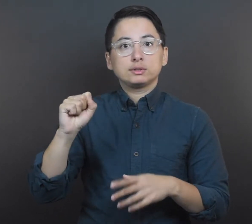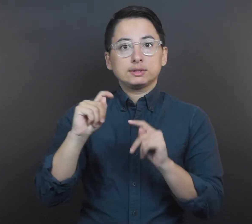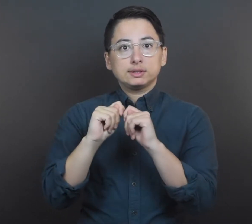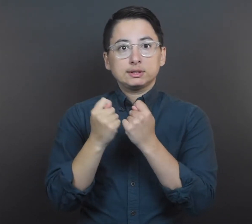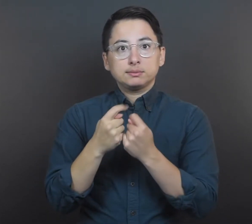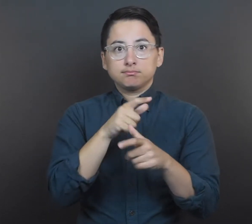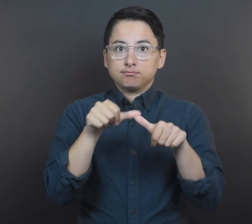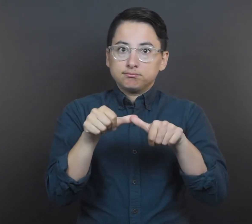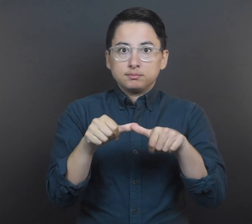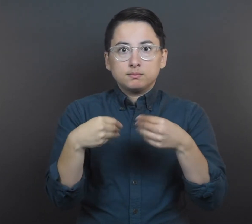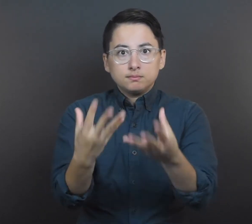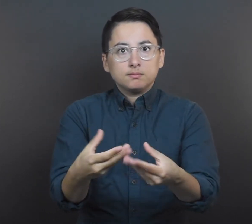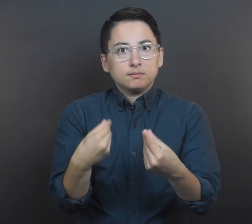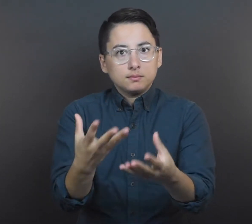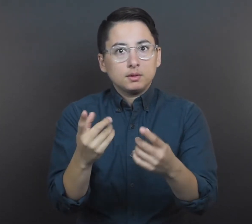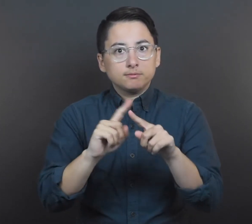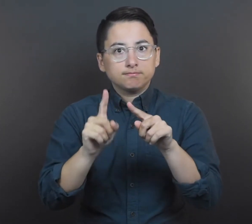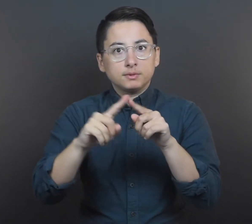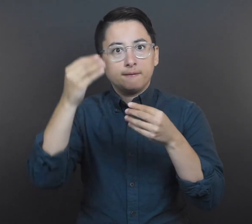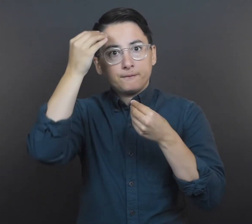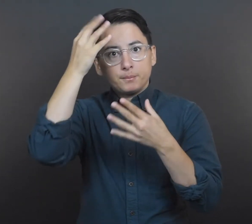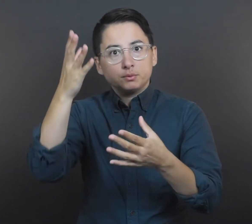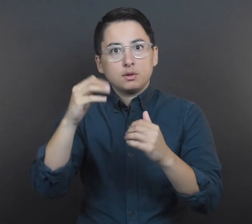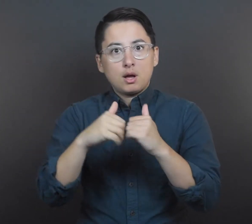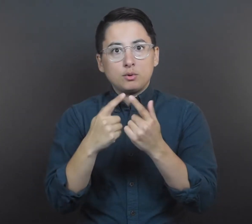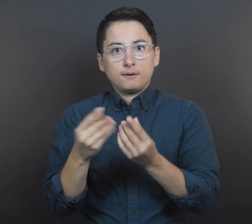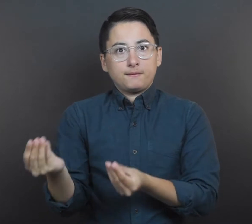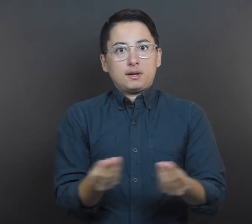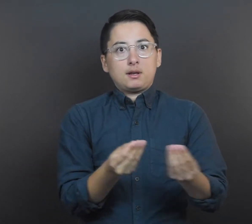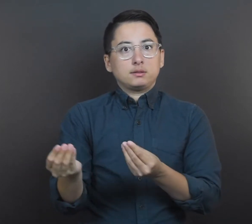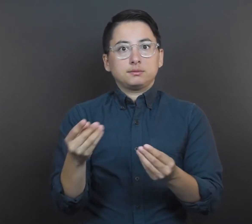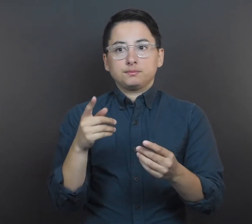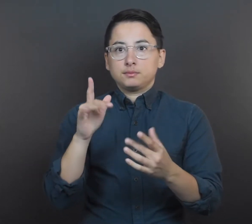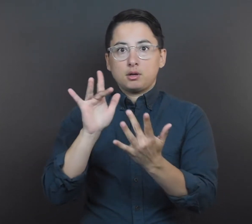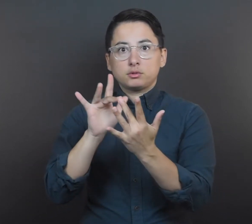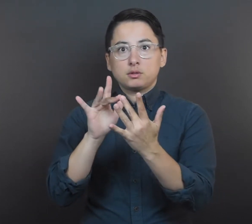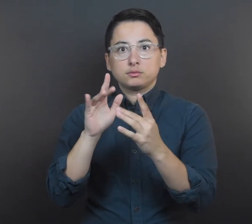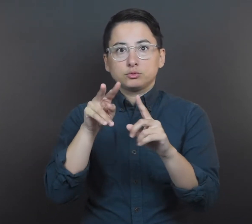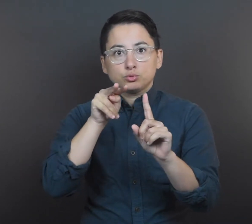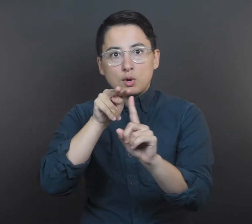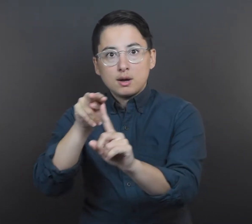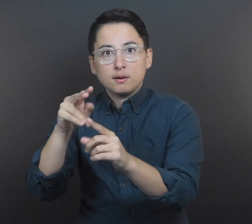with information to facilitate the contact tracing process.